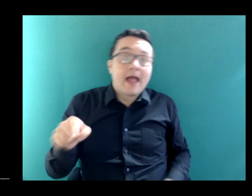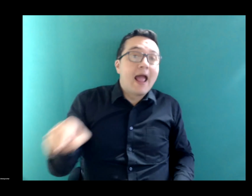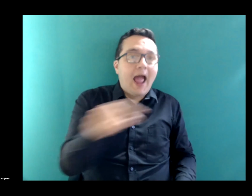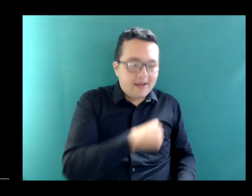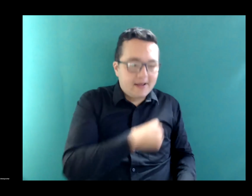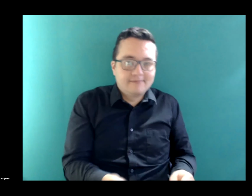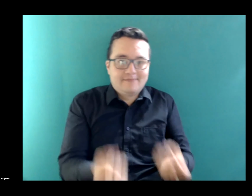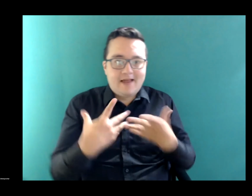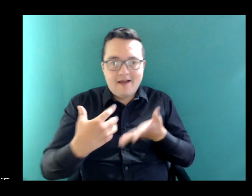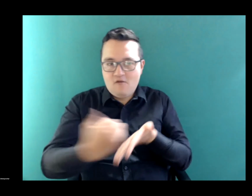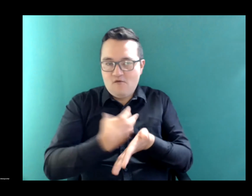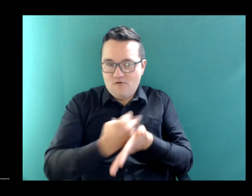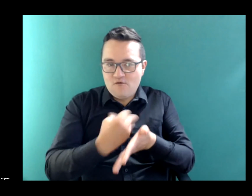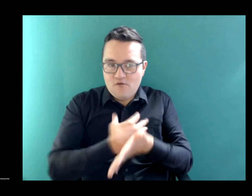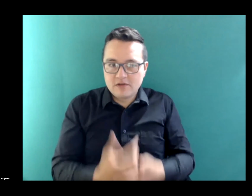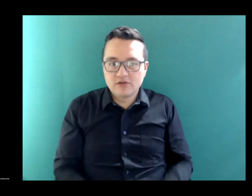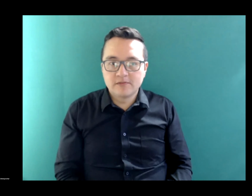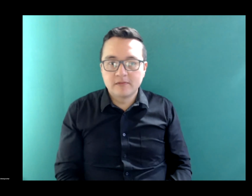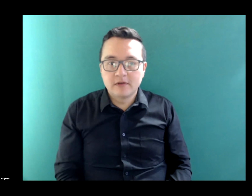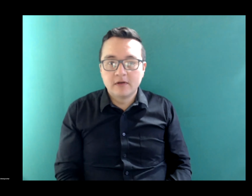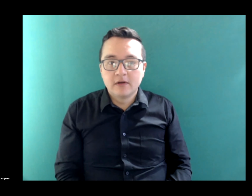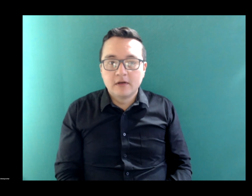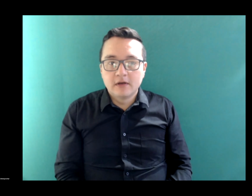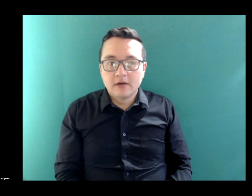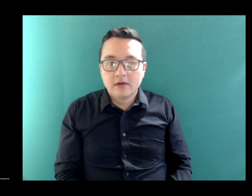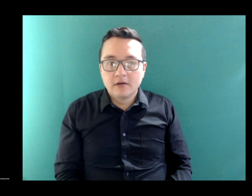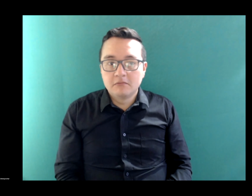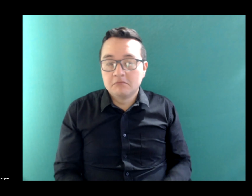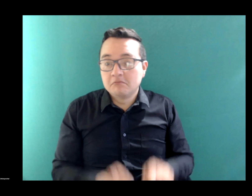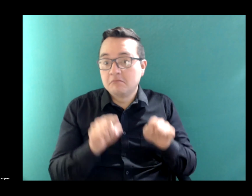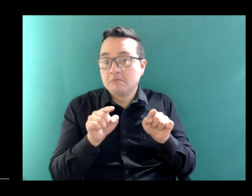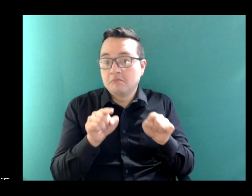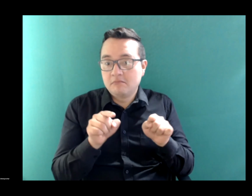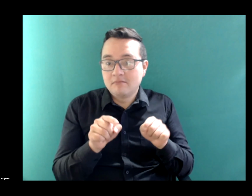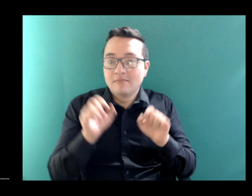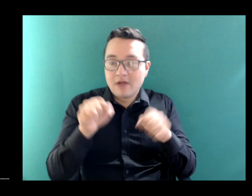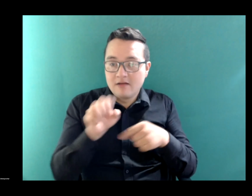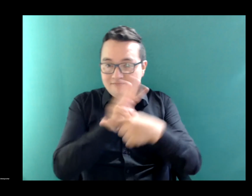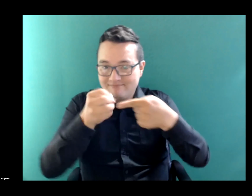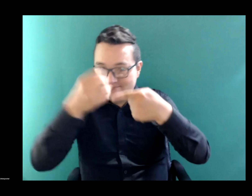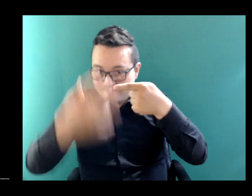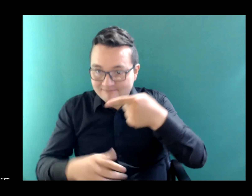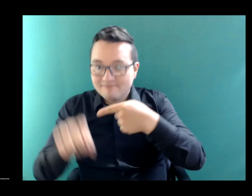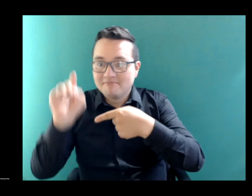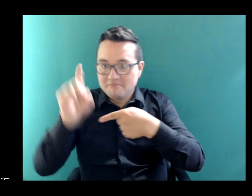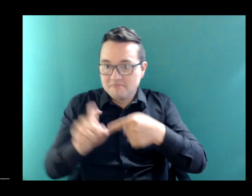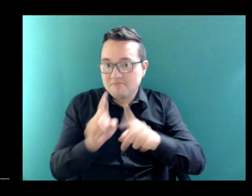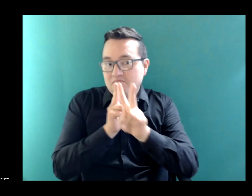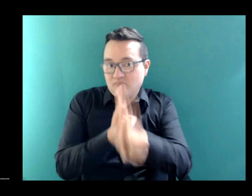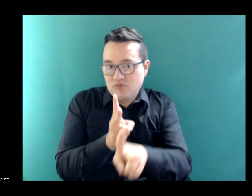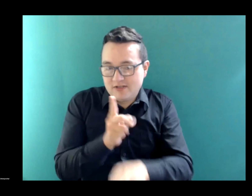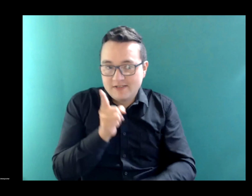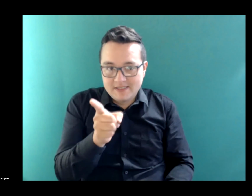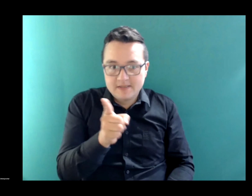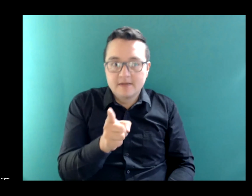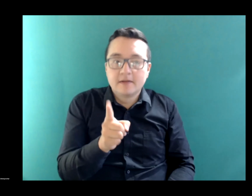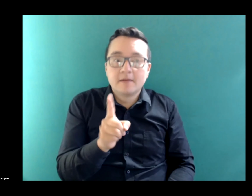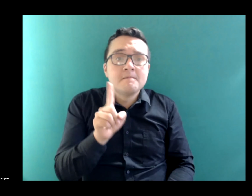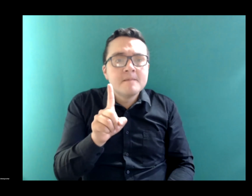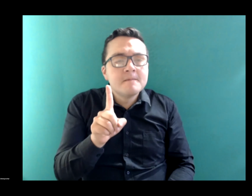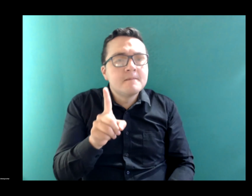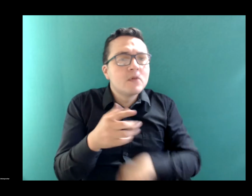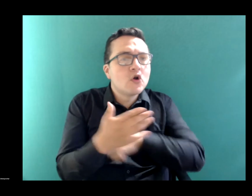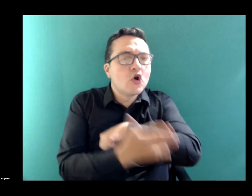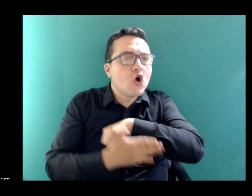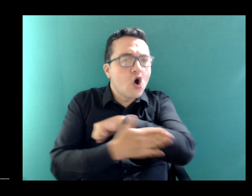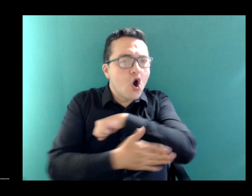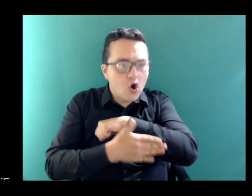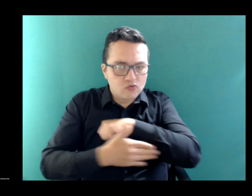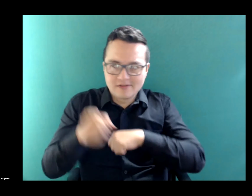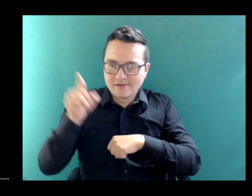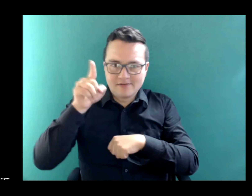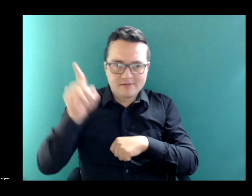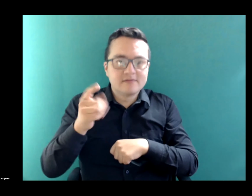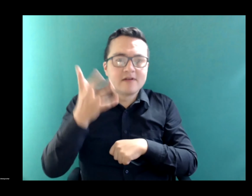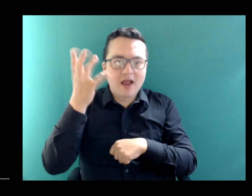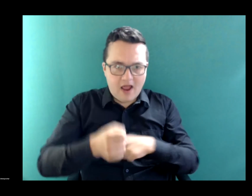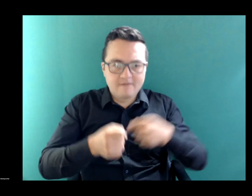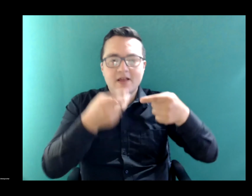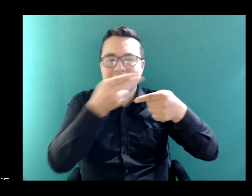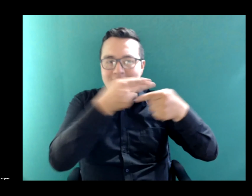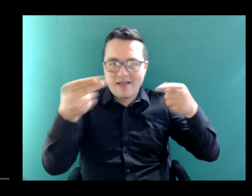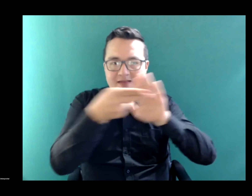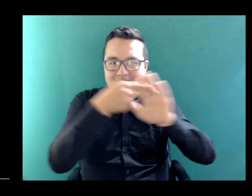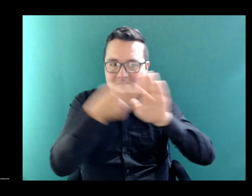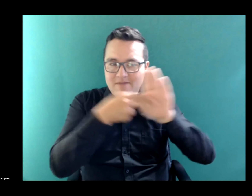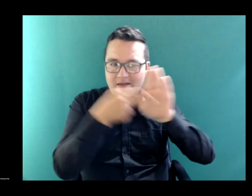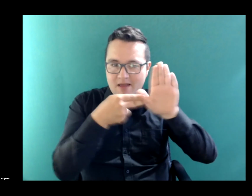I also should say that when we send those questionnaires to local organizations, we ask them if they want to be listed or not.